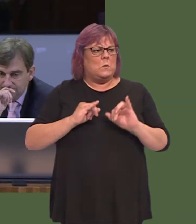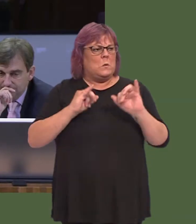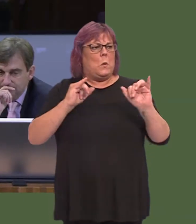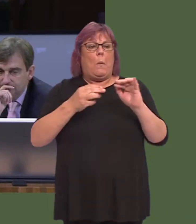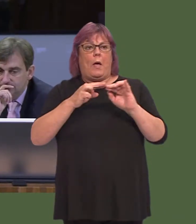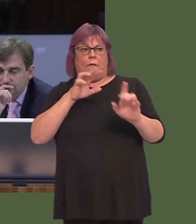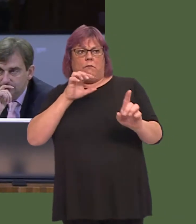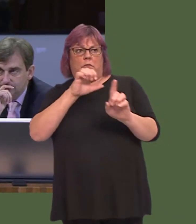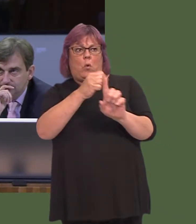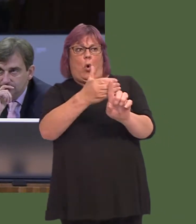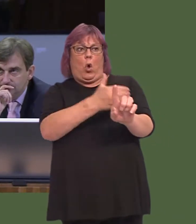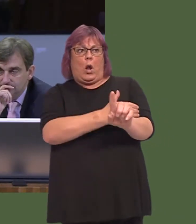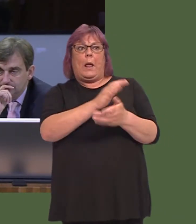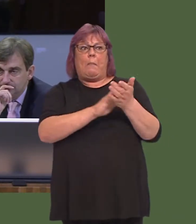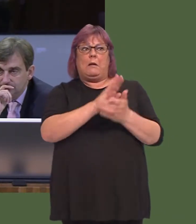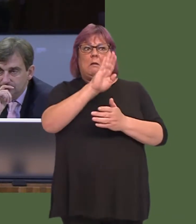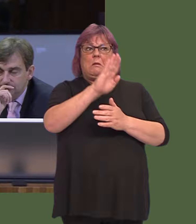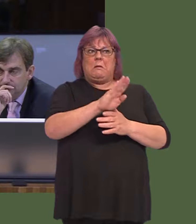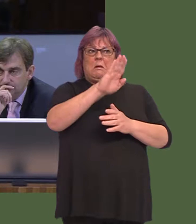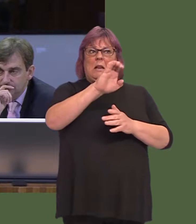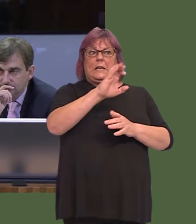has remarkable success ratesó90 per cent plus.